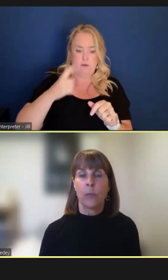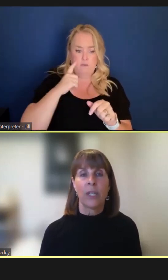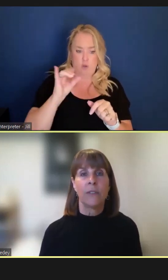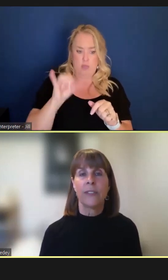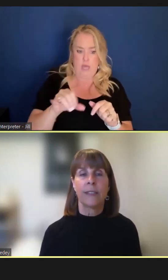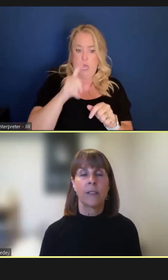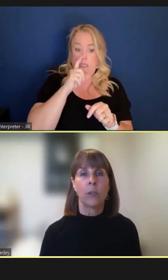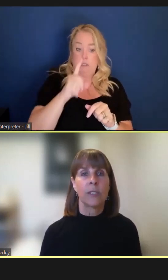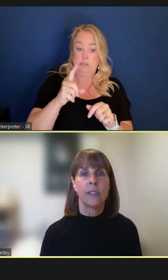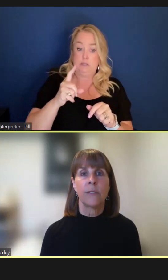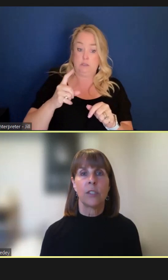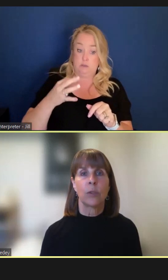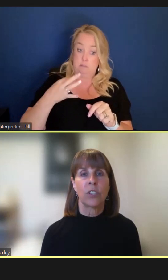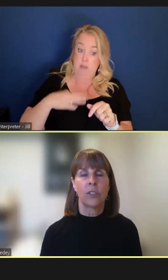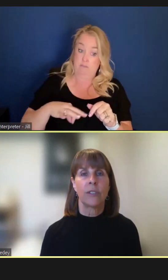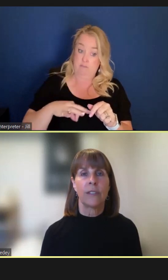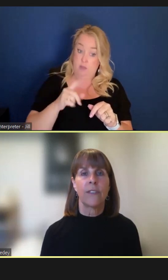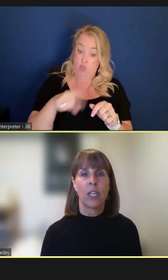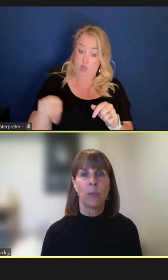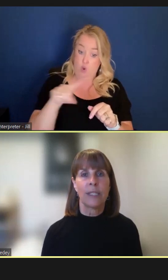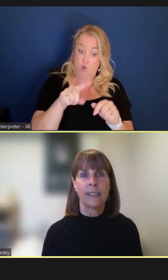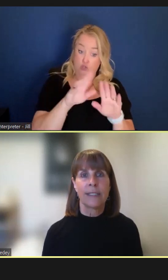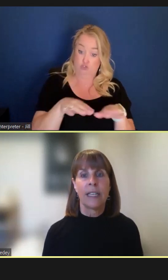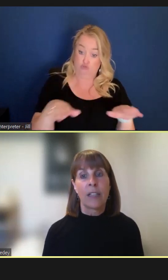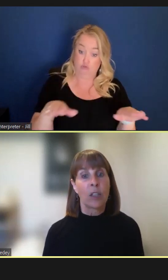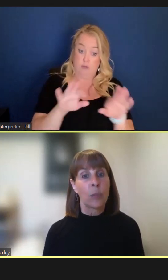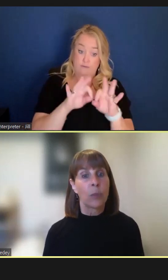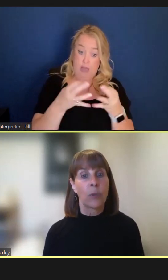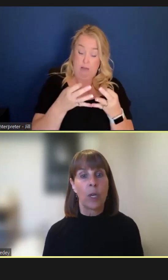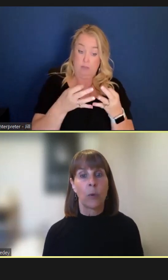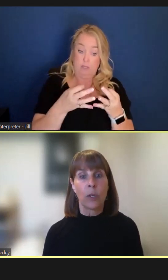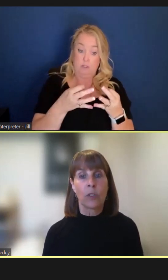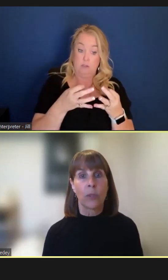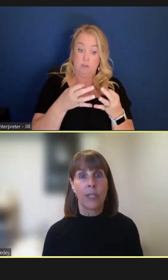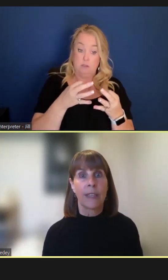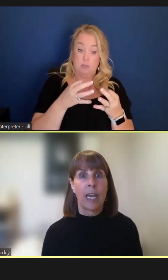benefit those individual children and families that the program works with